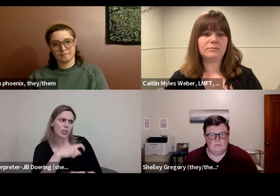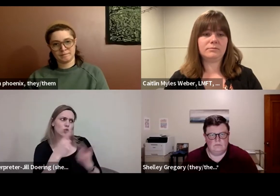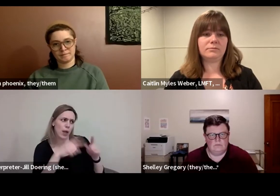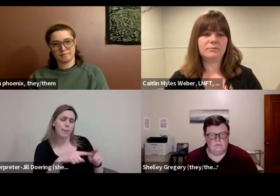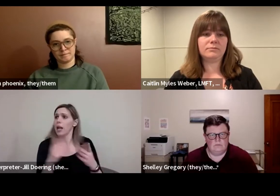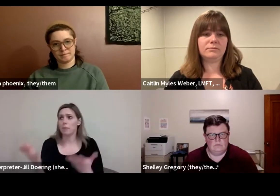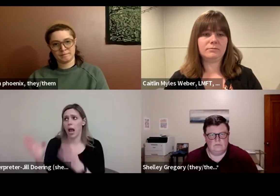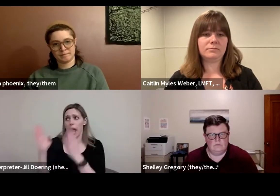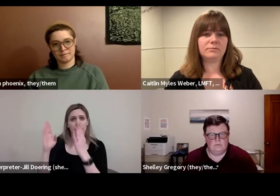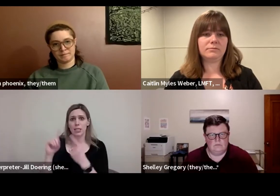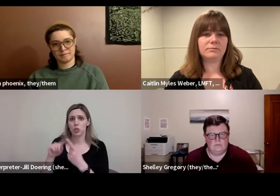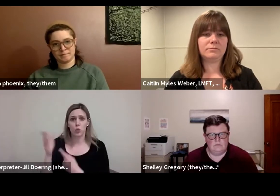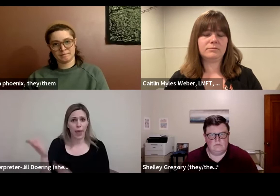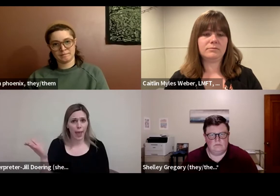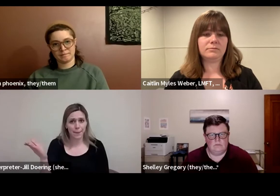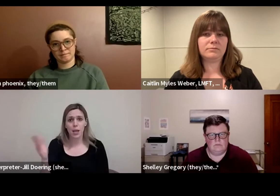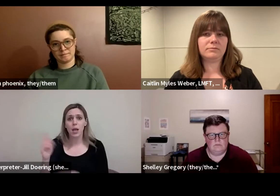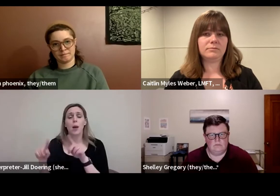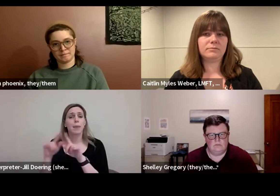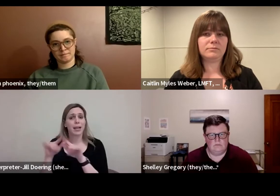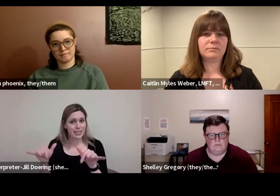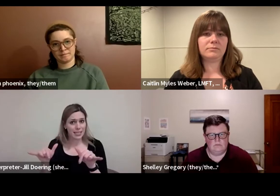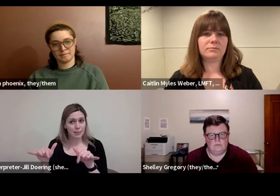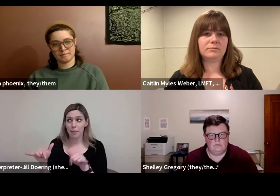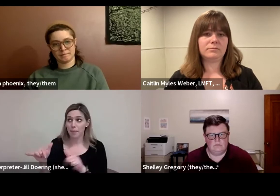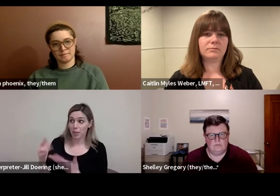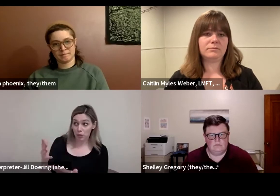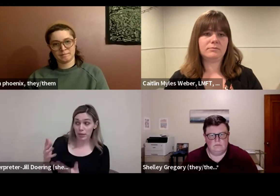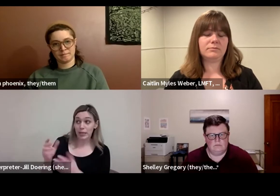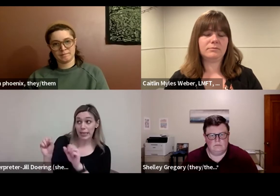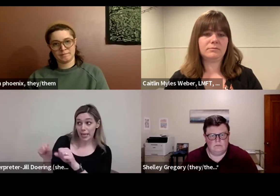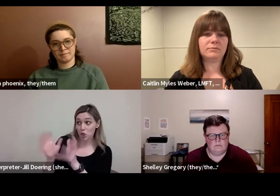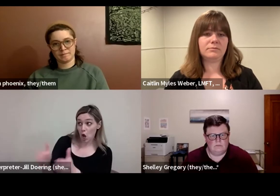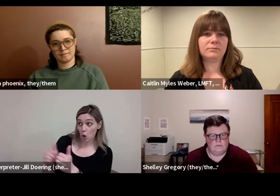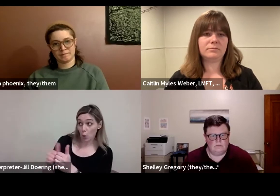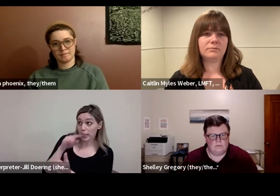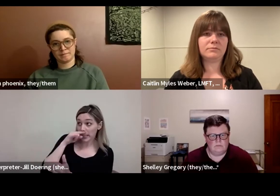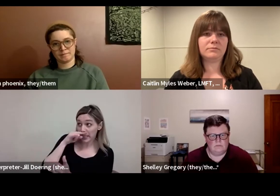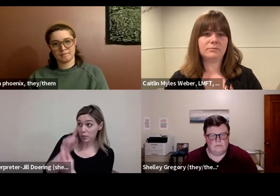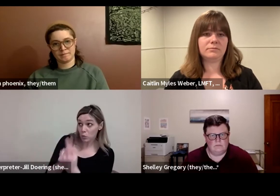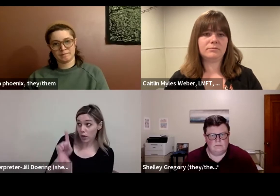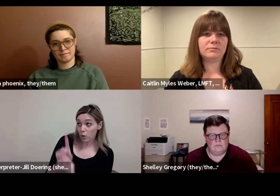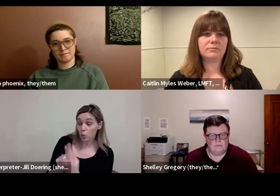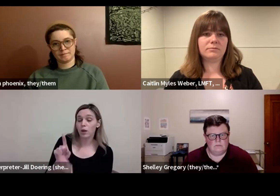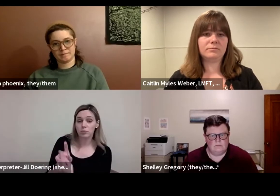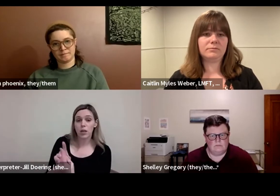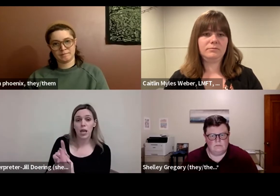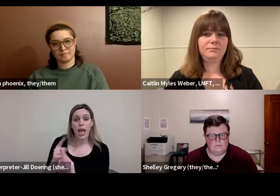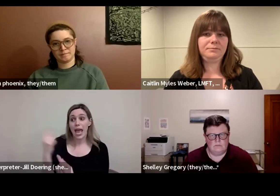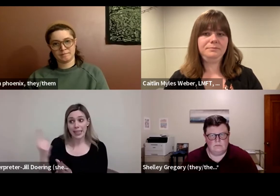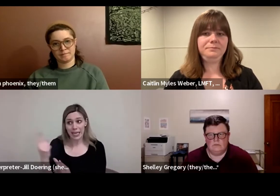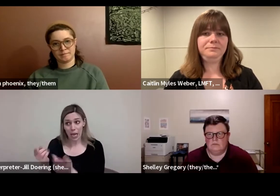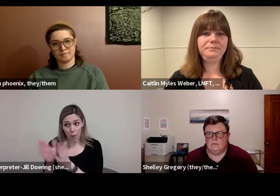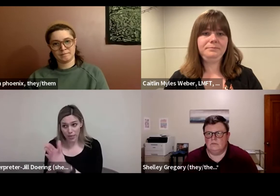But then I always ask to talk to the kids one-on-one. And then I always ask the kid, "What is it that you wanna work on?"